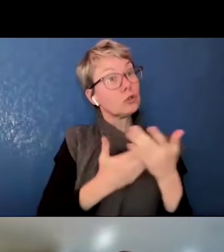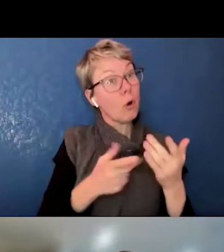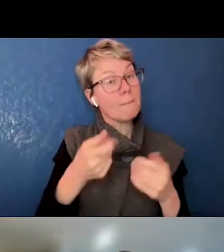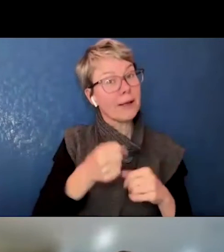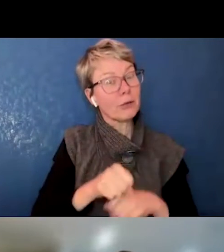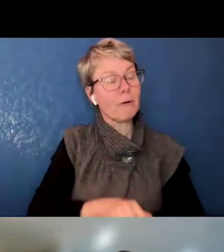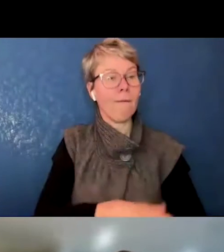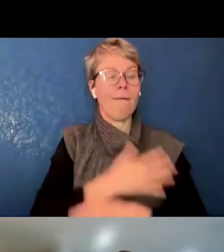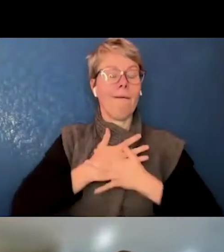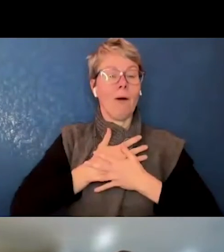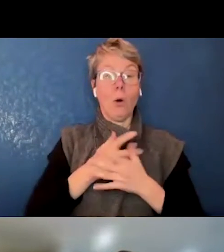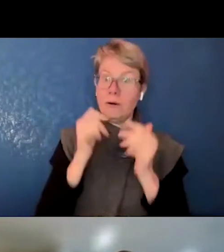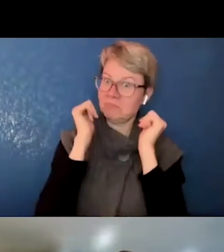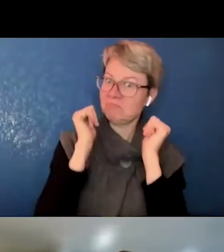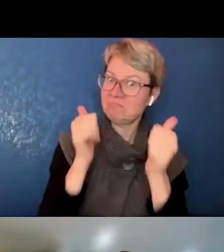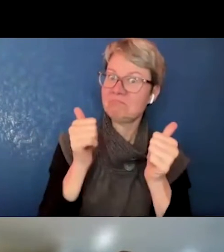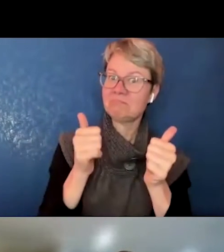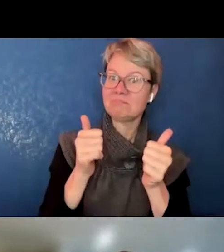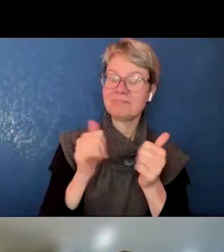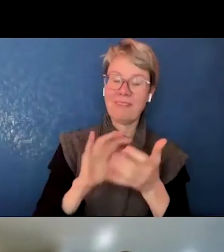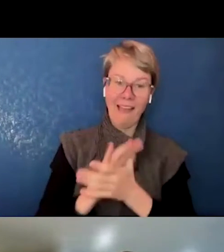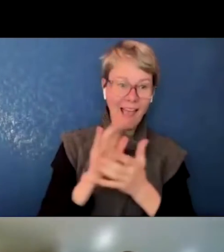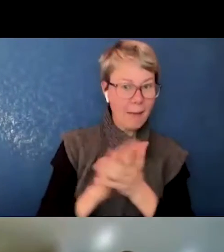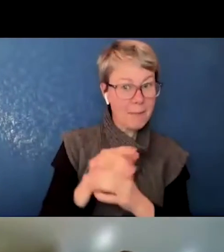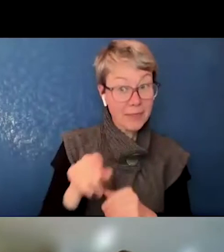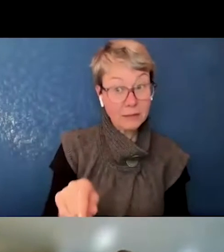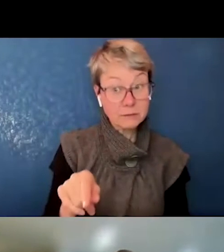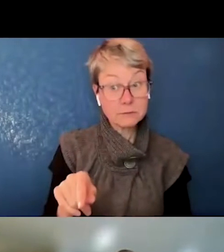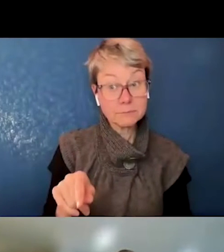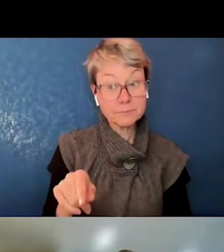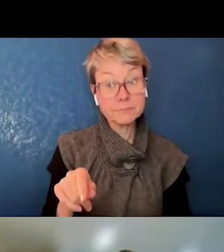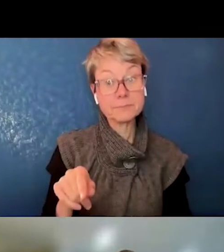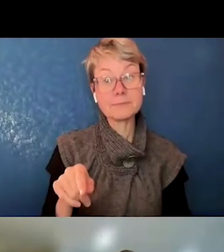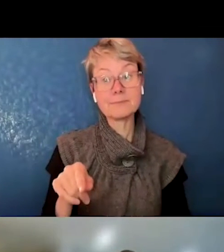like get had a really positive result and you're really happy with that outcome um obviously with